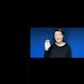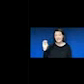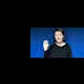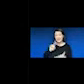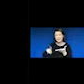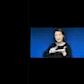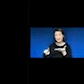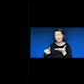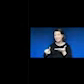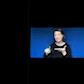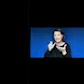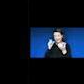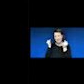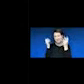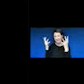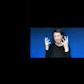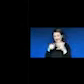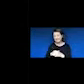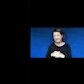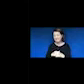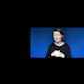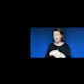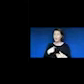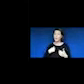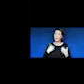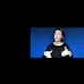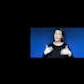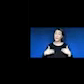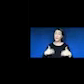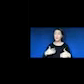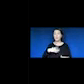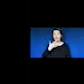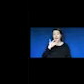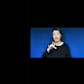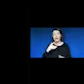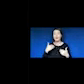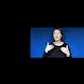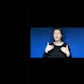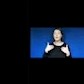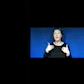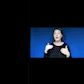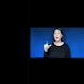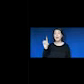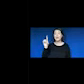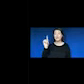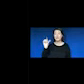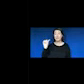We were fortunate enough to be awarded a disability rehabilitation and research project on customized